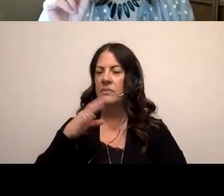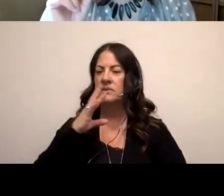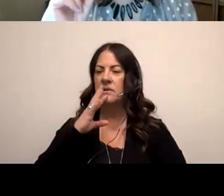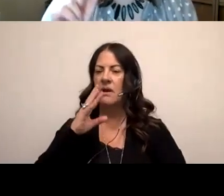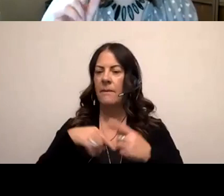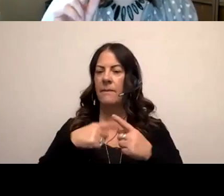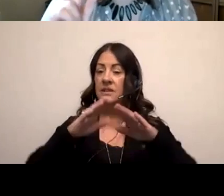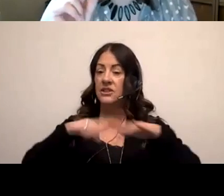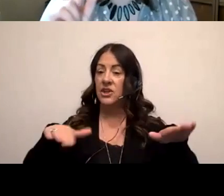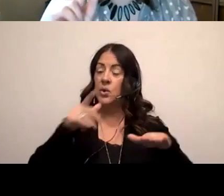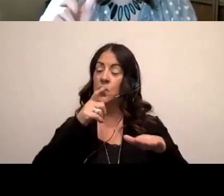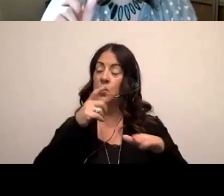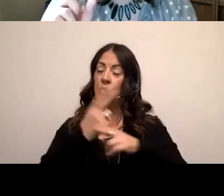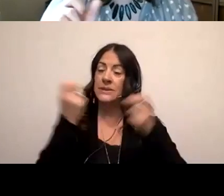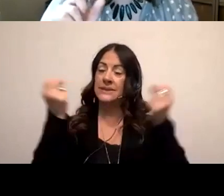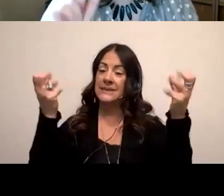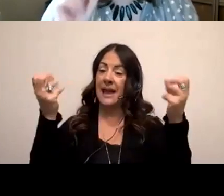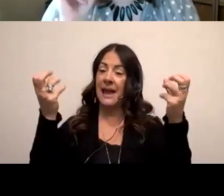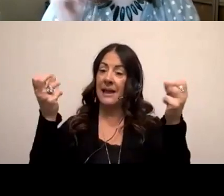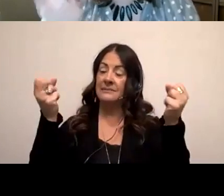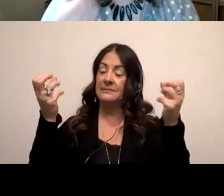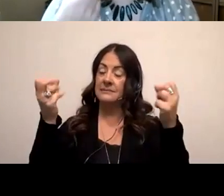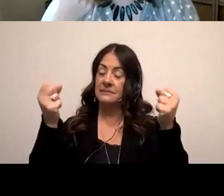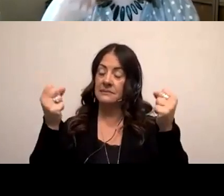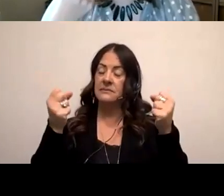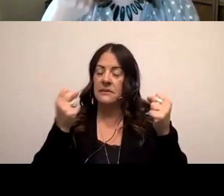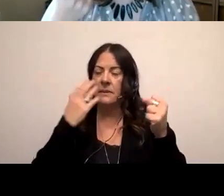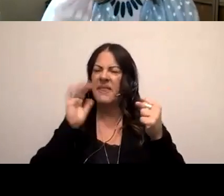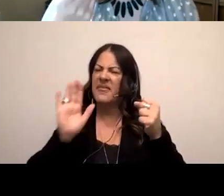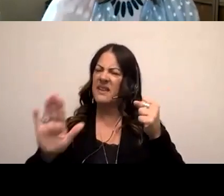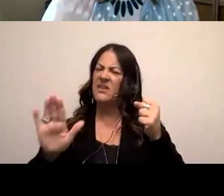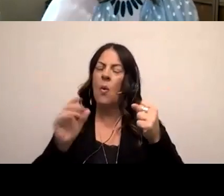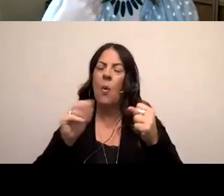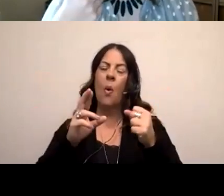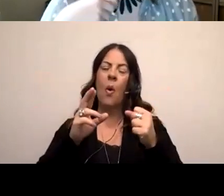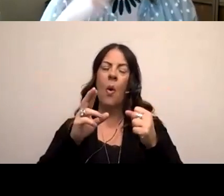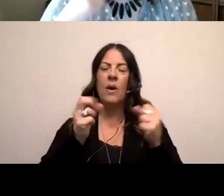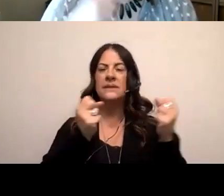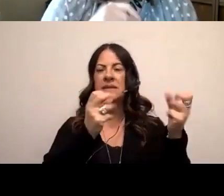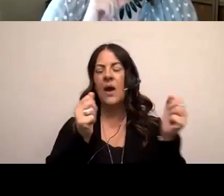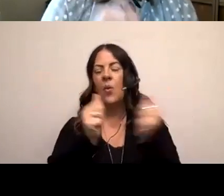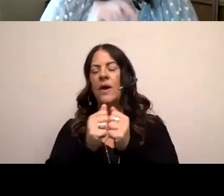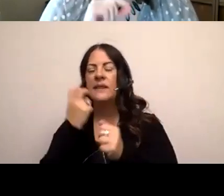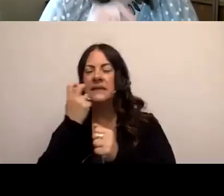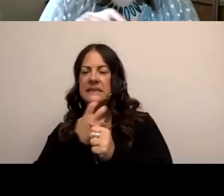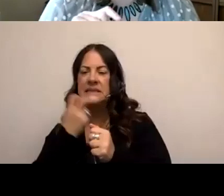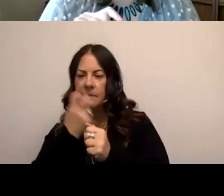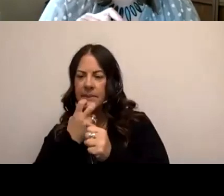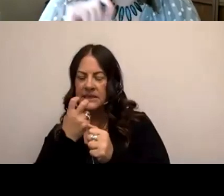THEIR PRIMARY MODE OF COMMUNICATION OR USE SIGN SUPPORTED SPEECH. IT'S SO, SO IMPORTANT